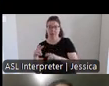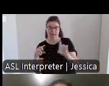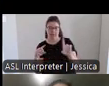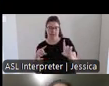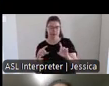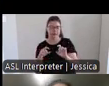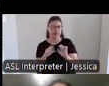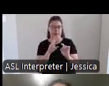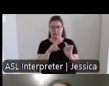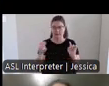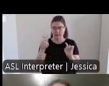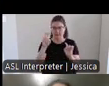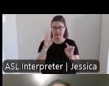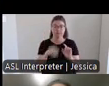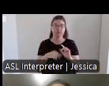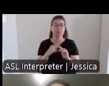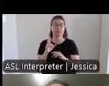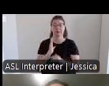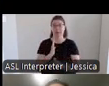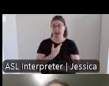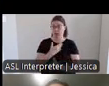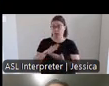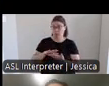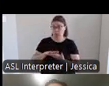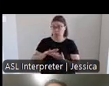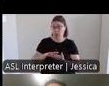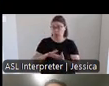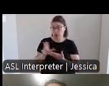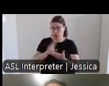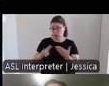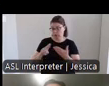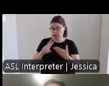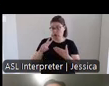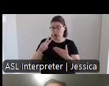And, at the University of Washington, one tool that we have on our menu of,